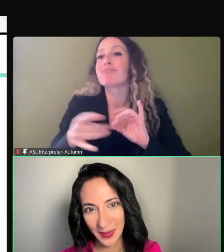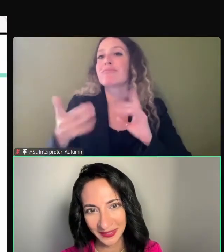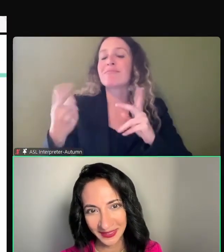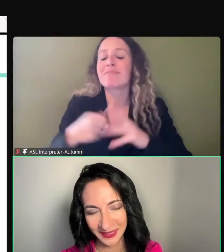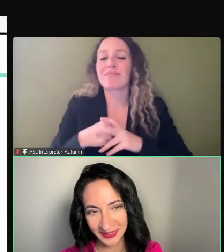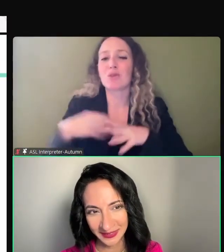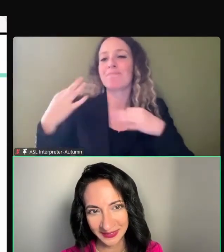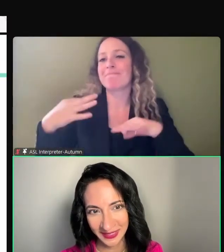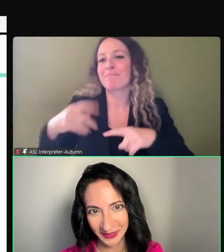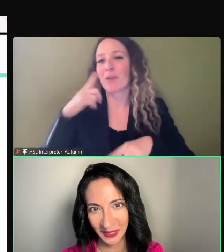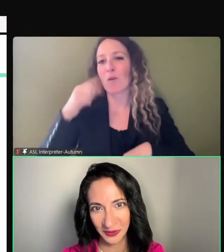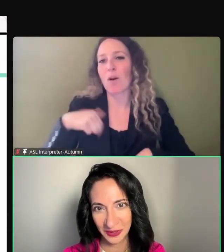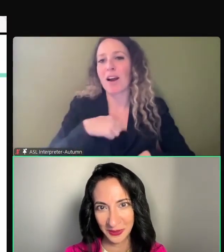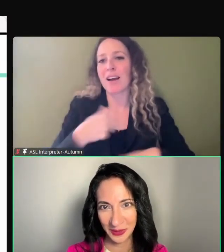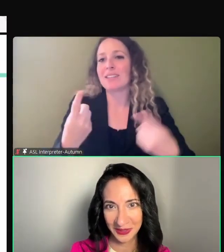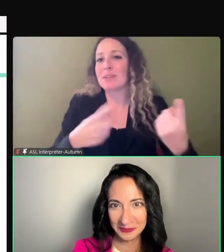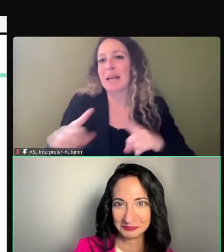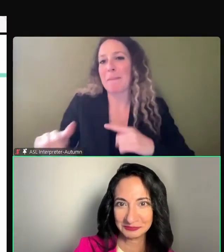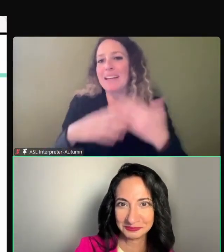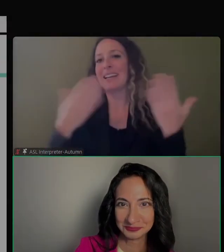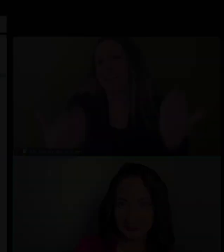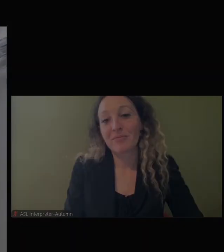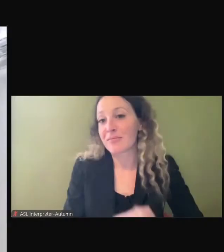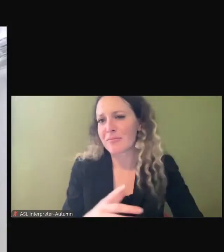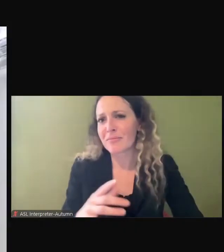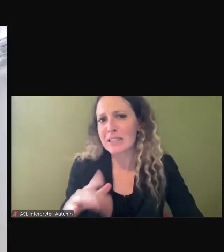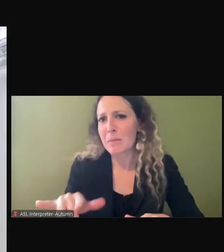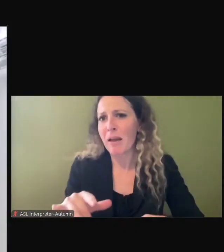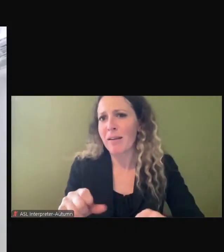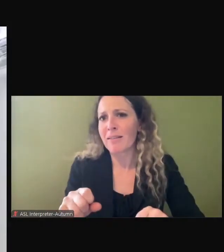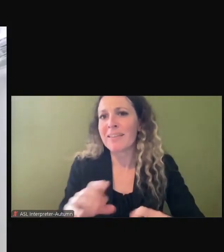happening in telehealth in America. >> Kyle Zebley: Ladies and gentlemen,